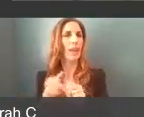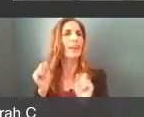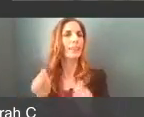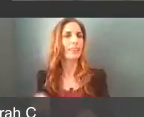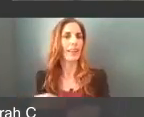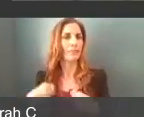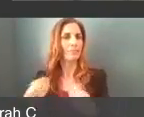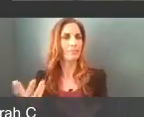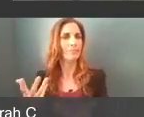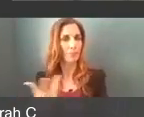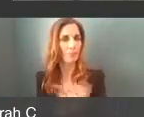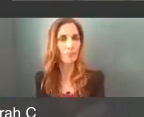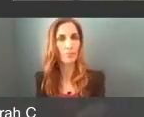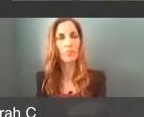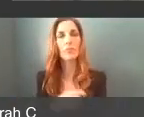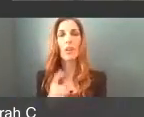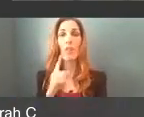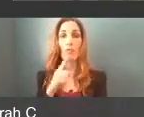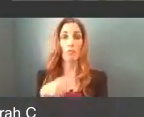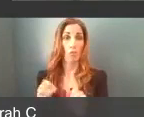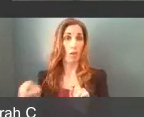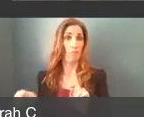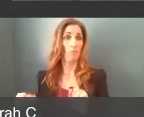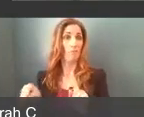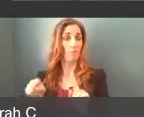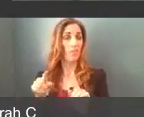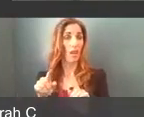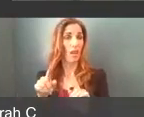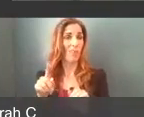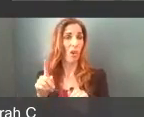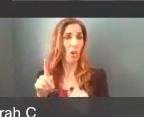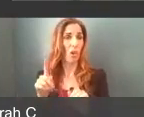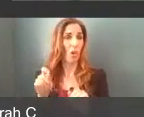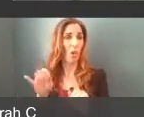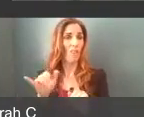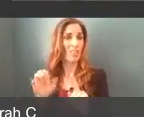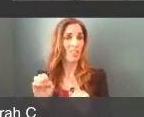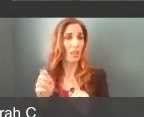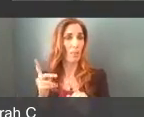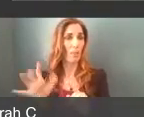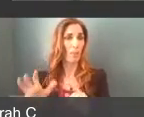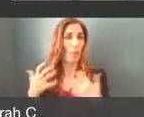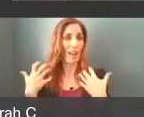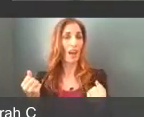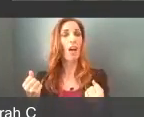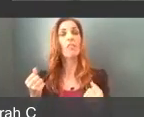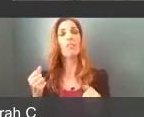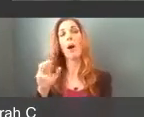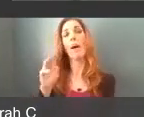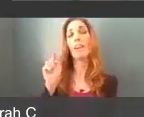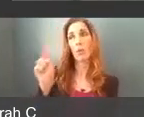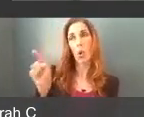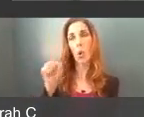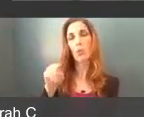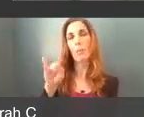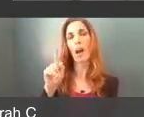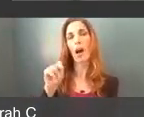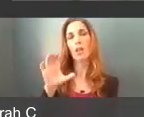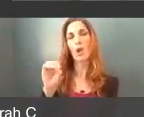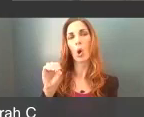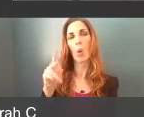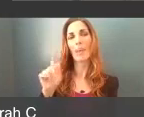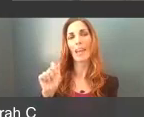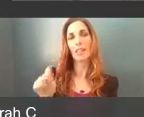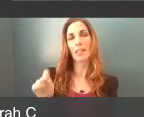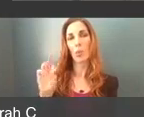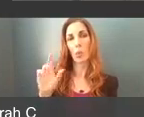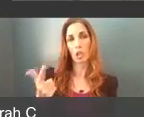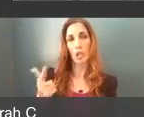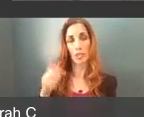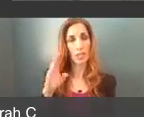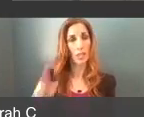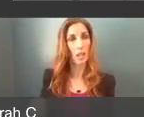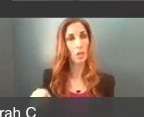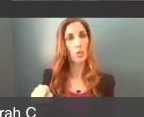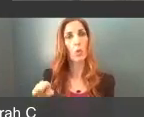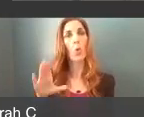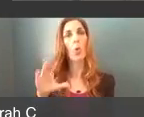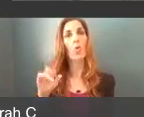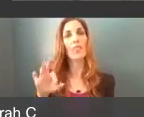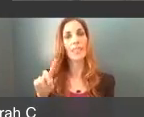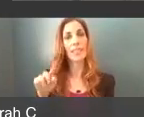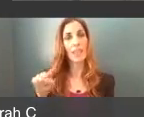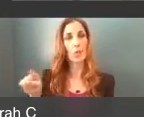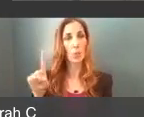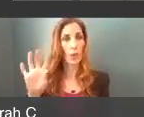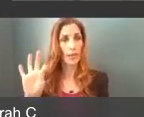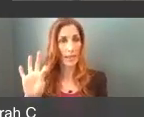Montgomery County Office of Public Health. And you can do that by going to www.montcopa.org/COVID-19.